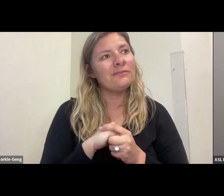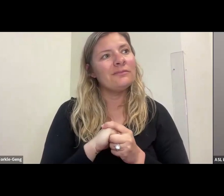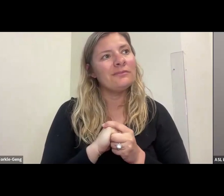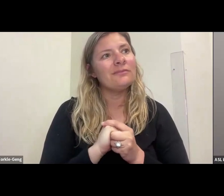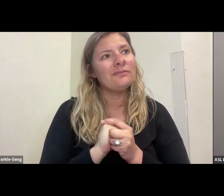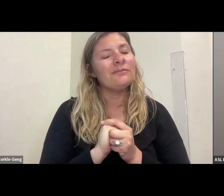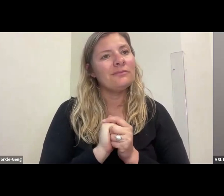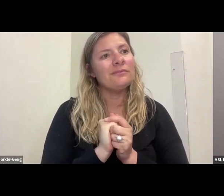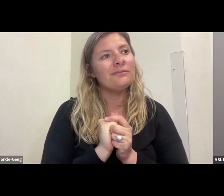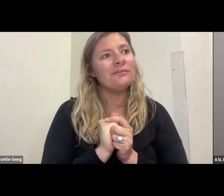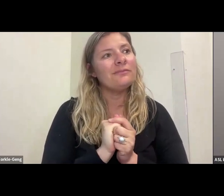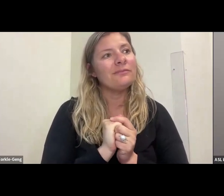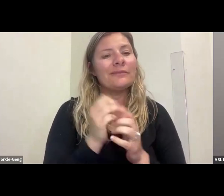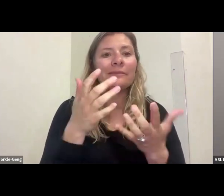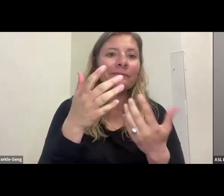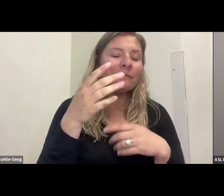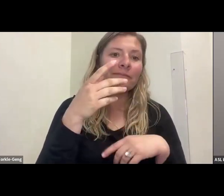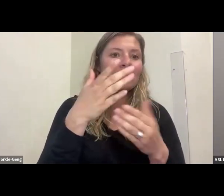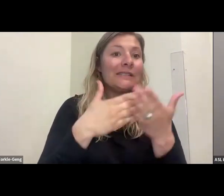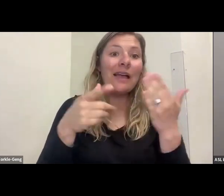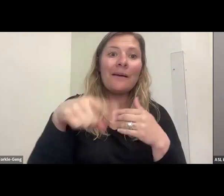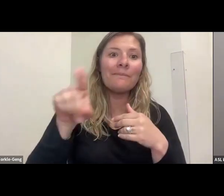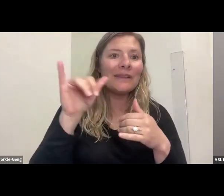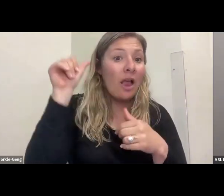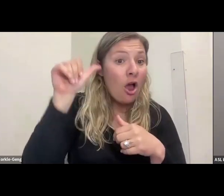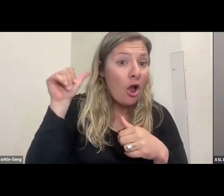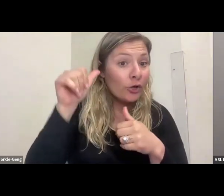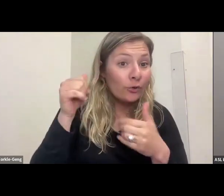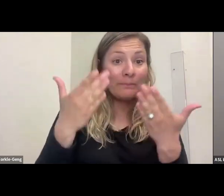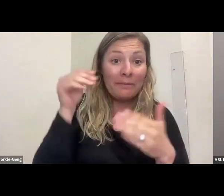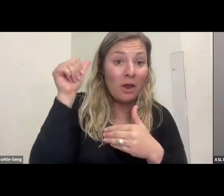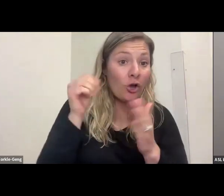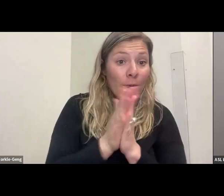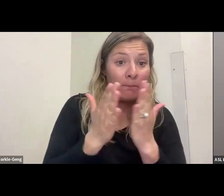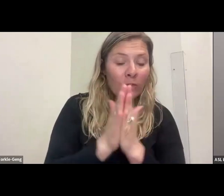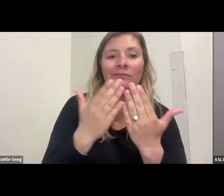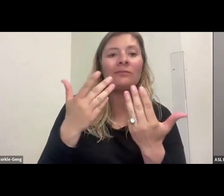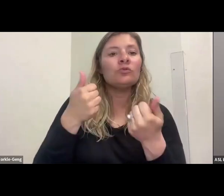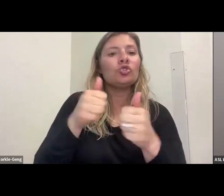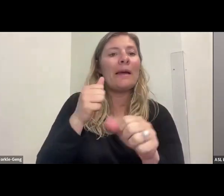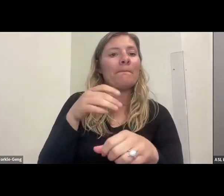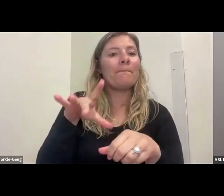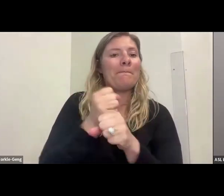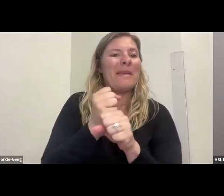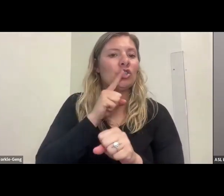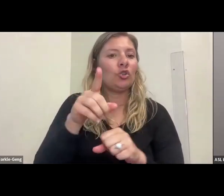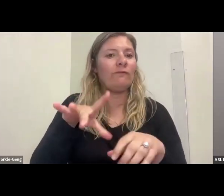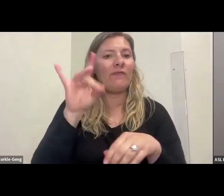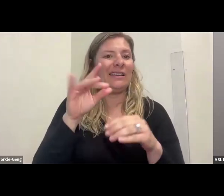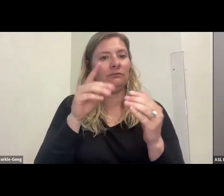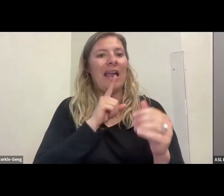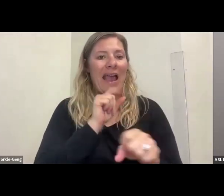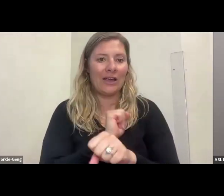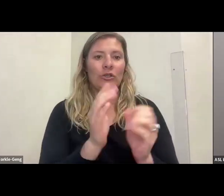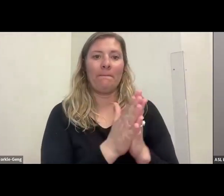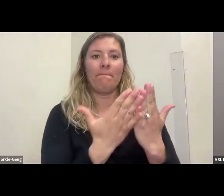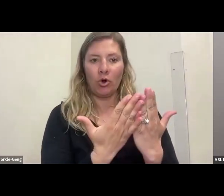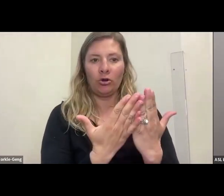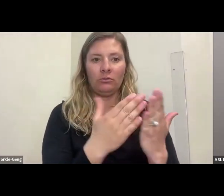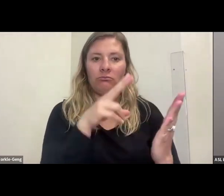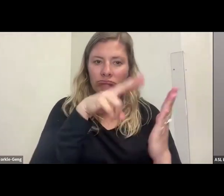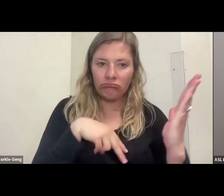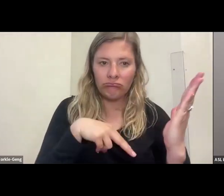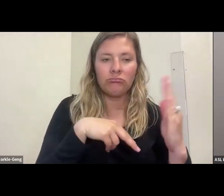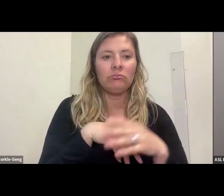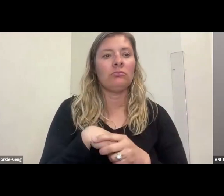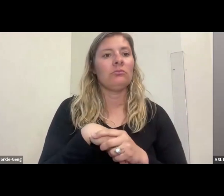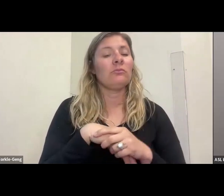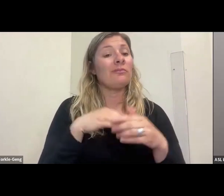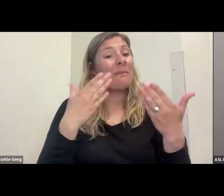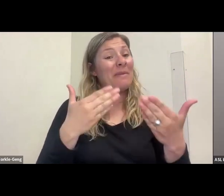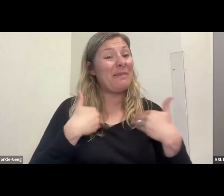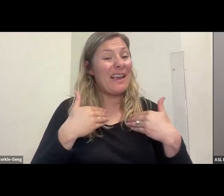ASL Interpreter (Tailyn): And some, you know, audio books maybe just make sure and find ones that are actual books.